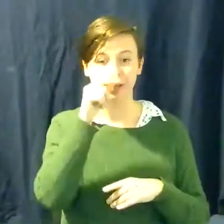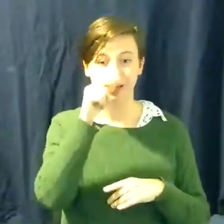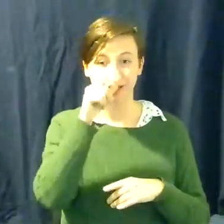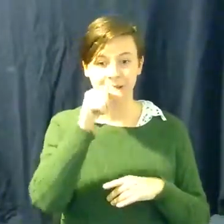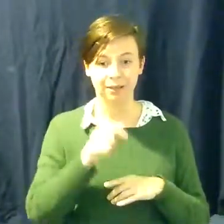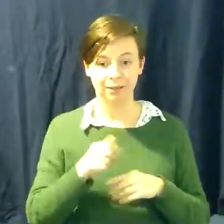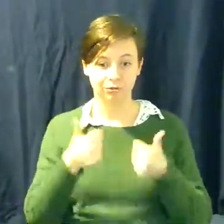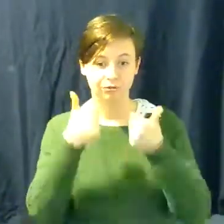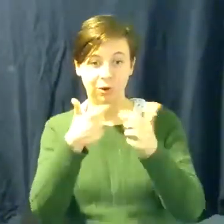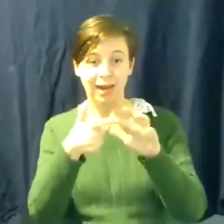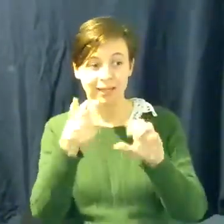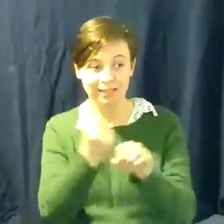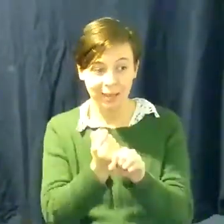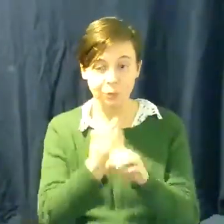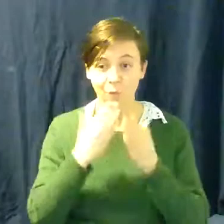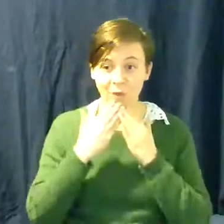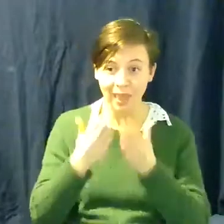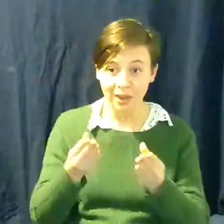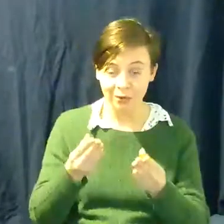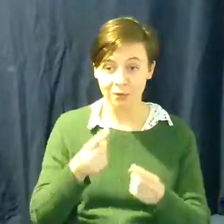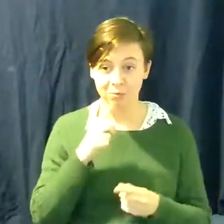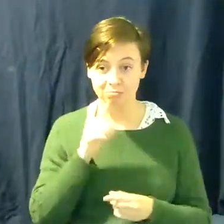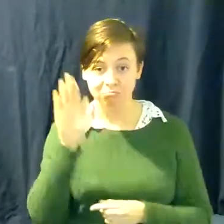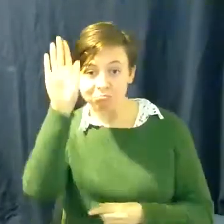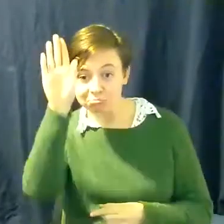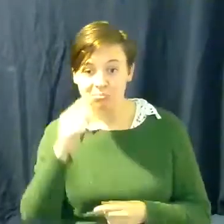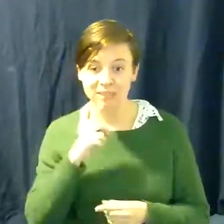Yes, absolutely